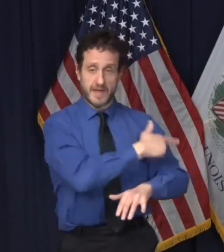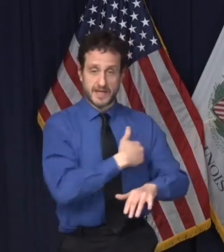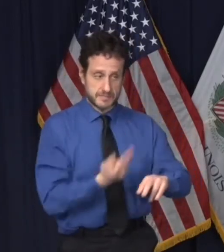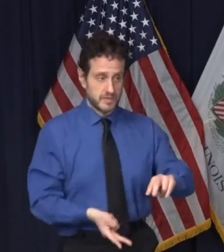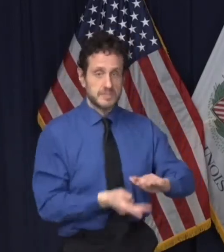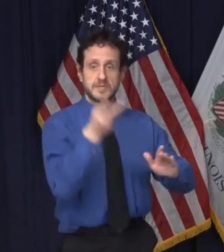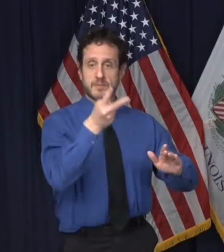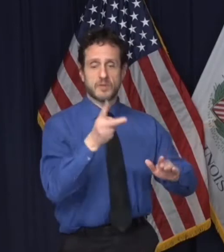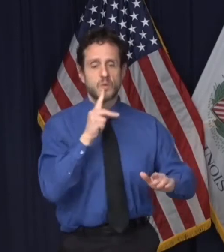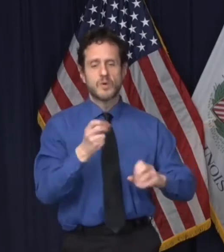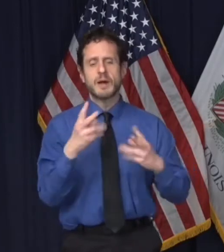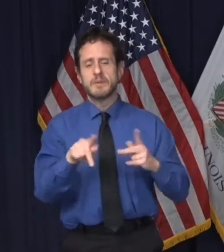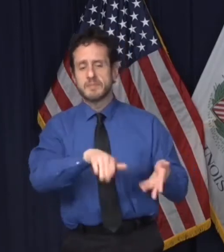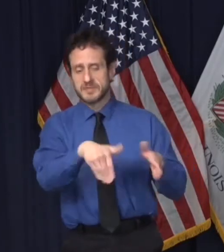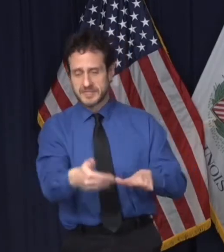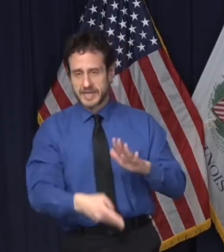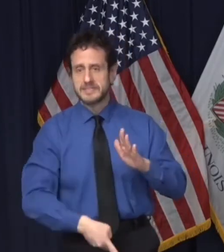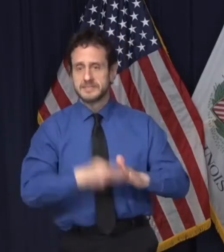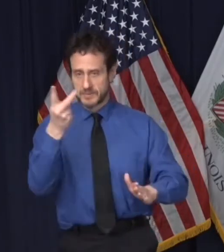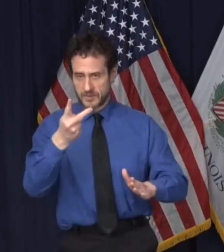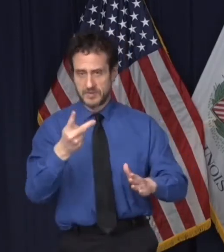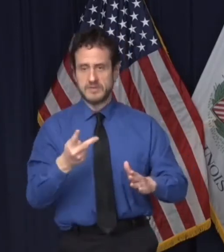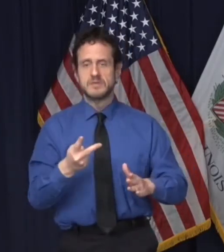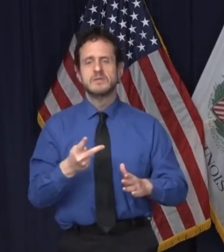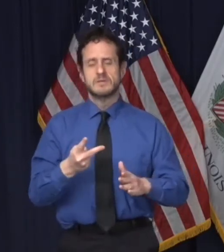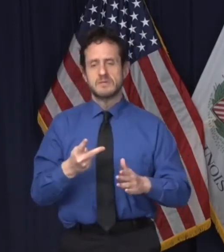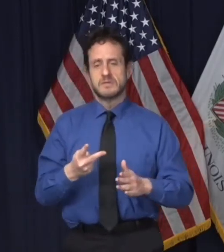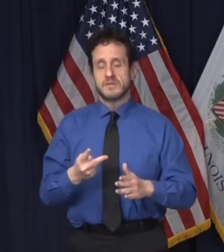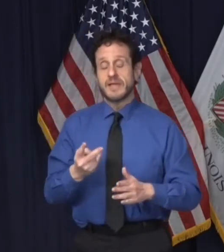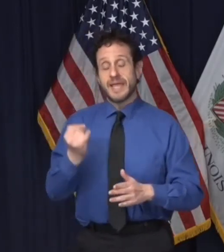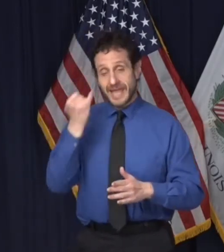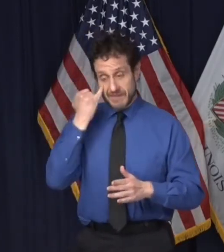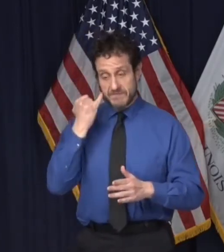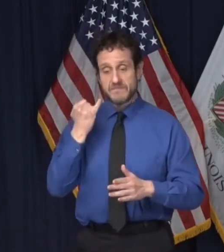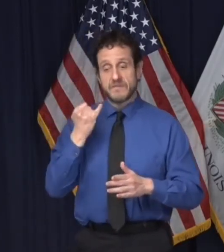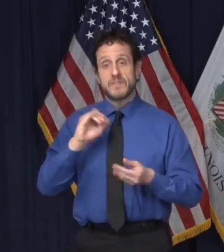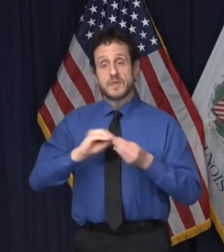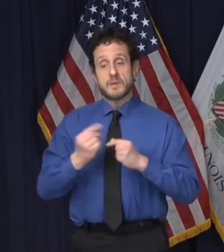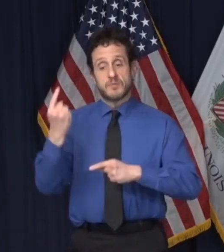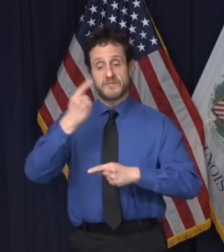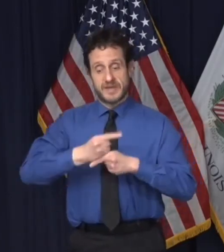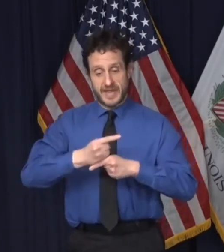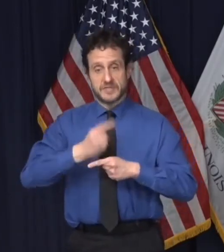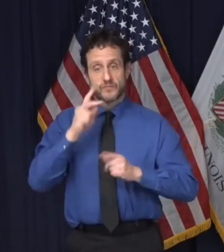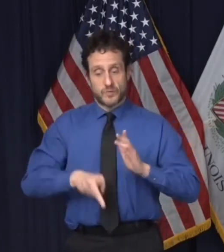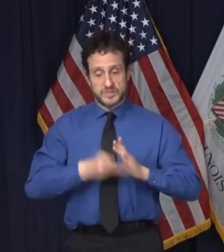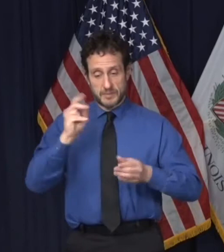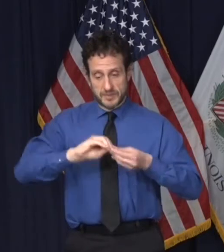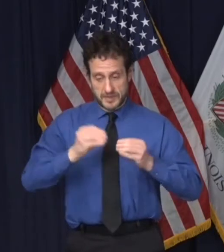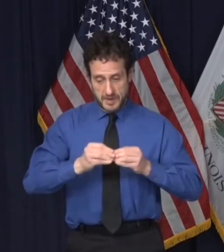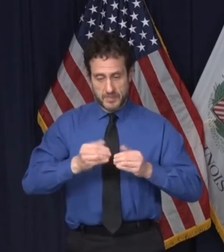HOSPITALIZATIONS, OR DEATHS. WHY IS THAT IMPORTANT? WELL, BECAUSE THE HIGHER THAT